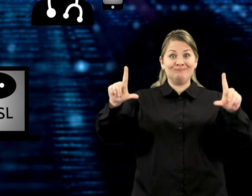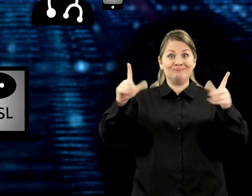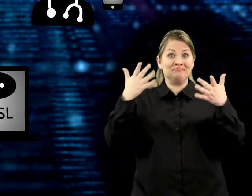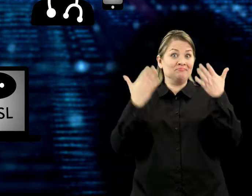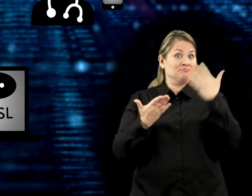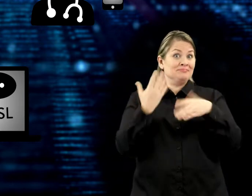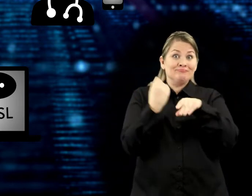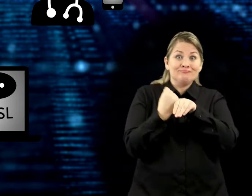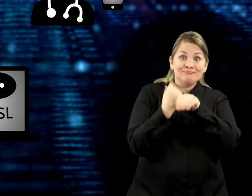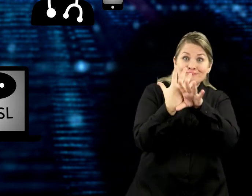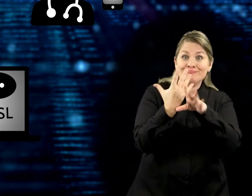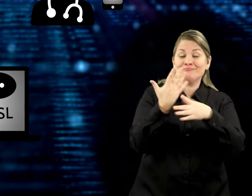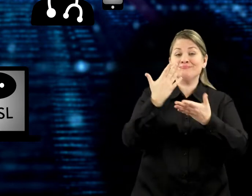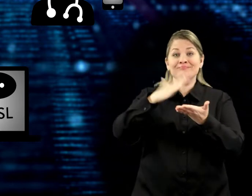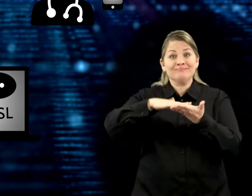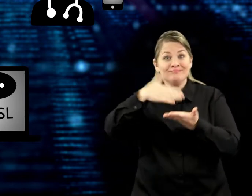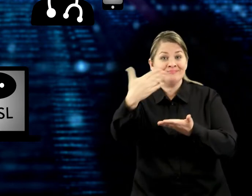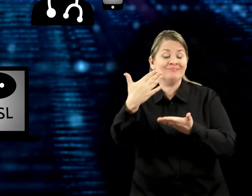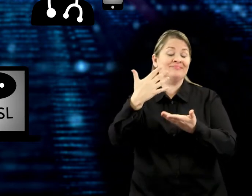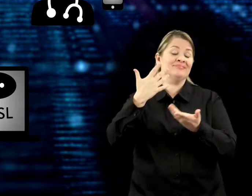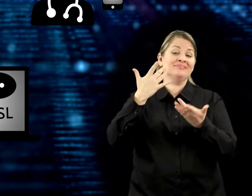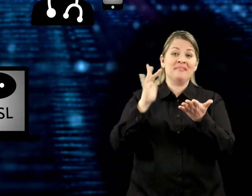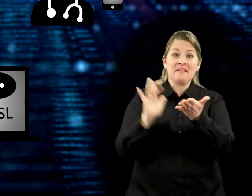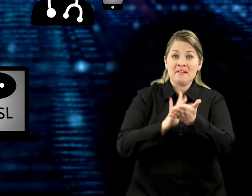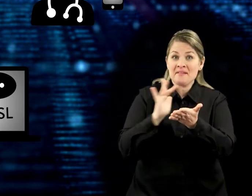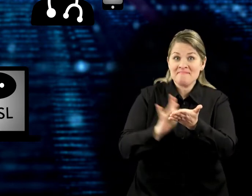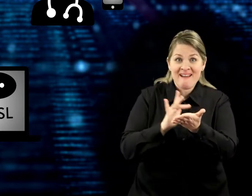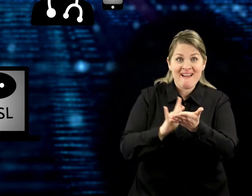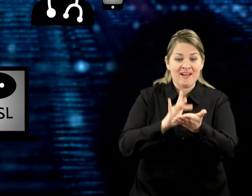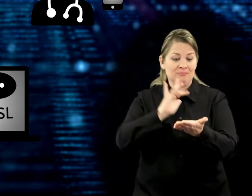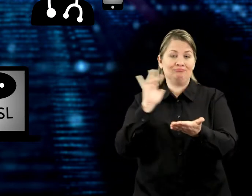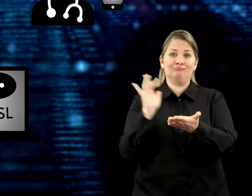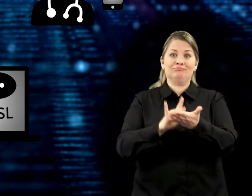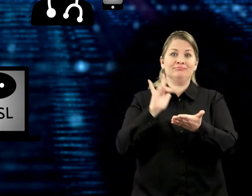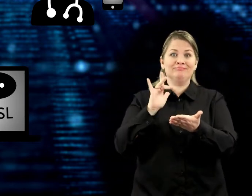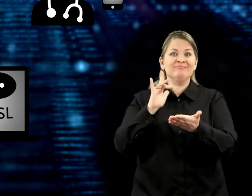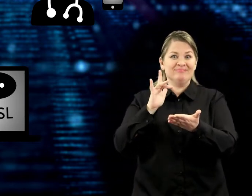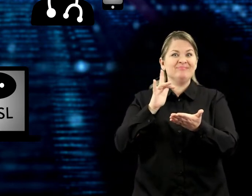to visually connect with a qualified interpreter at a central site through a provider's app.